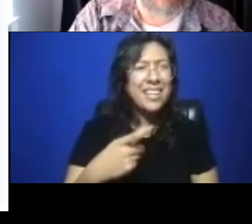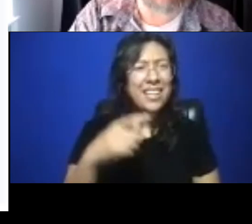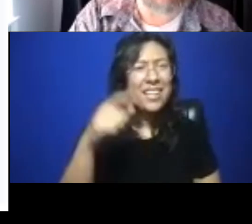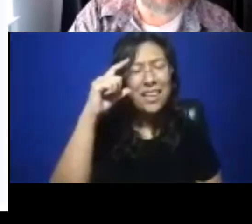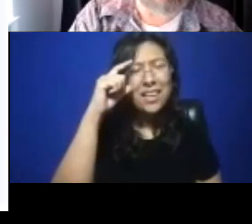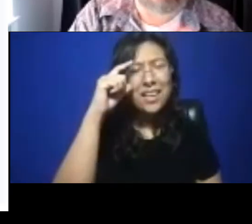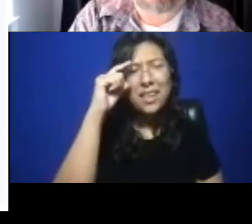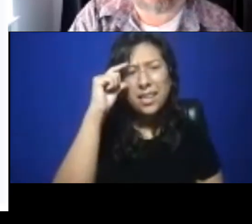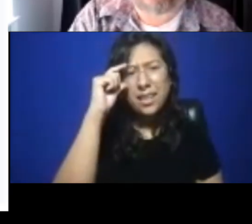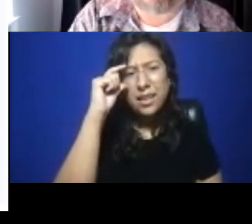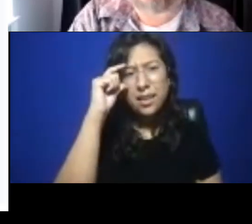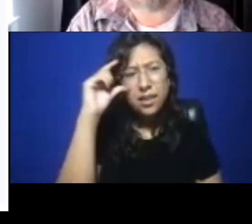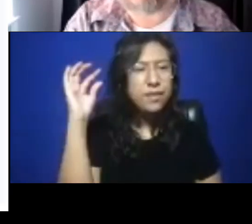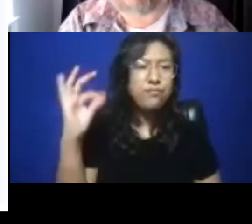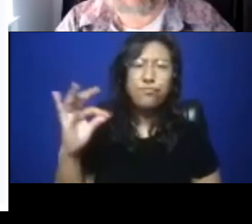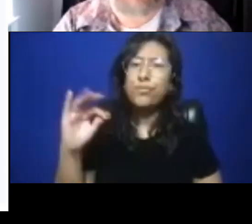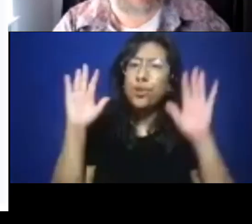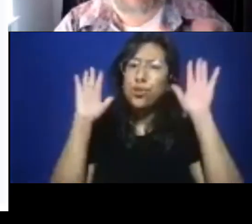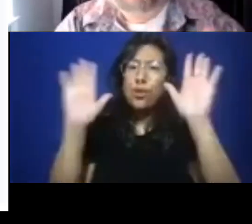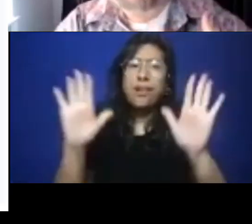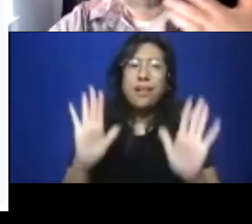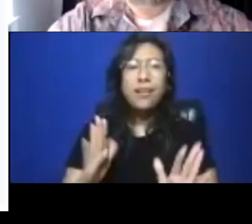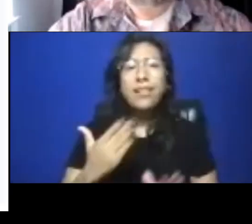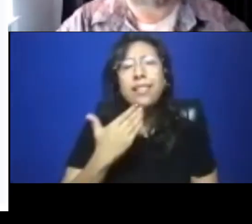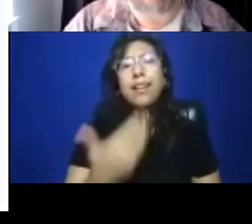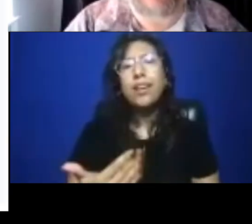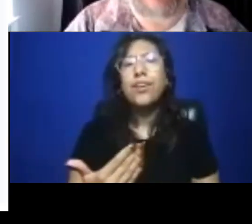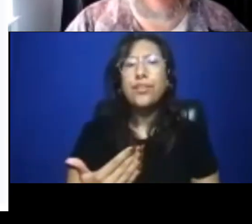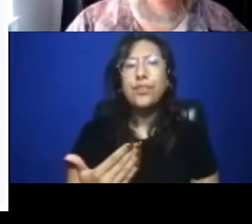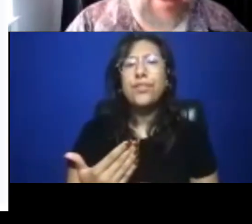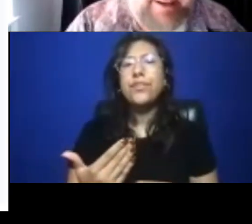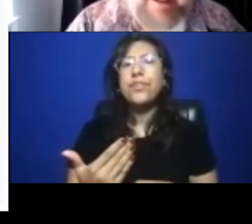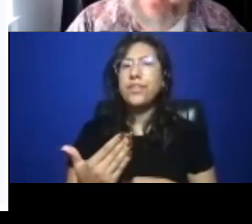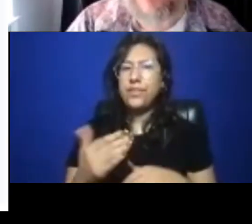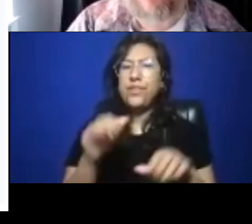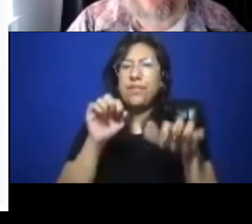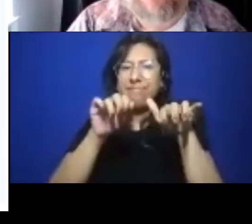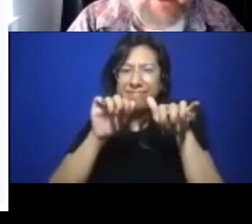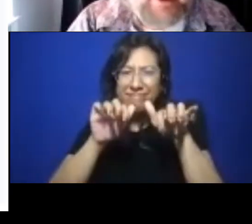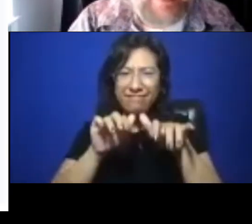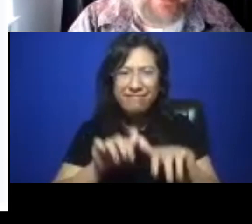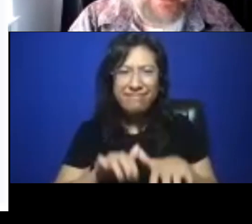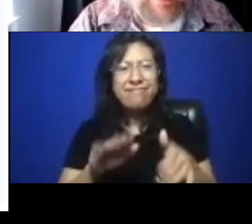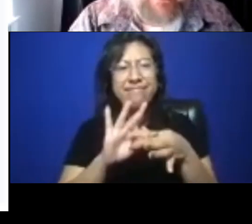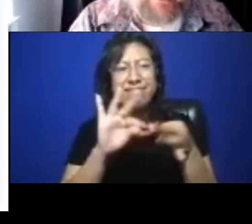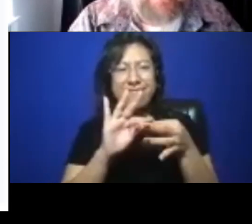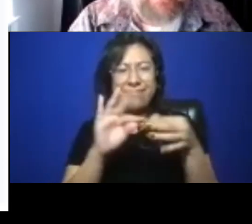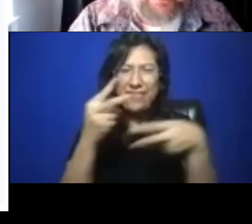Excellent, those are great things. Thank you for working and figuring this out together.